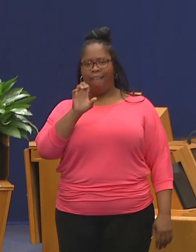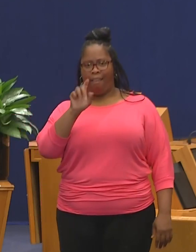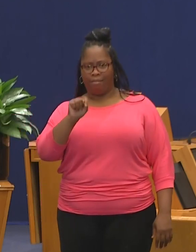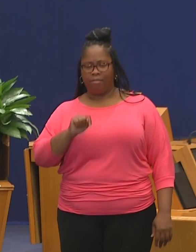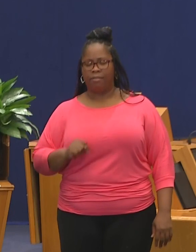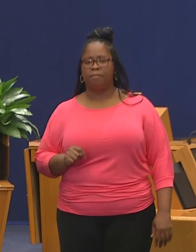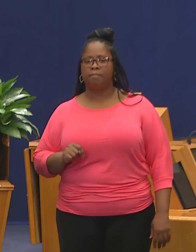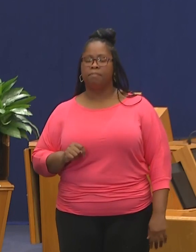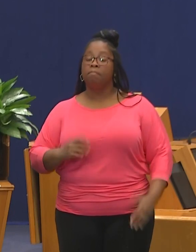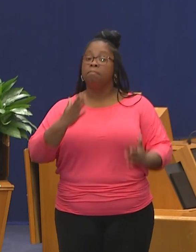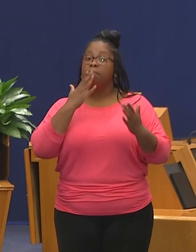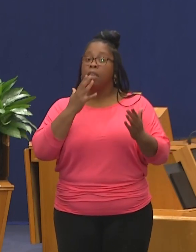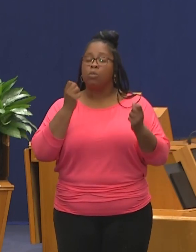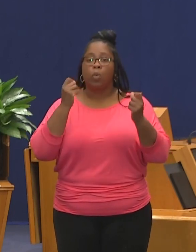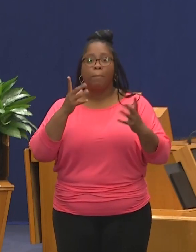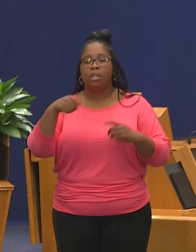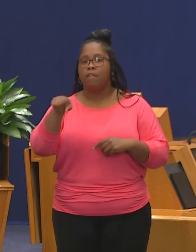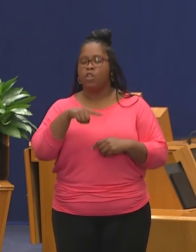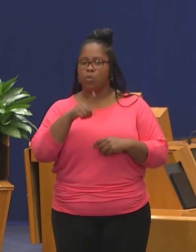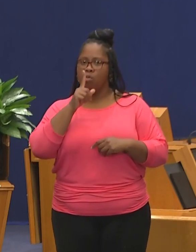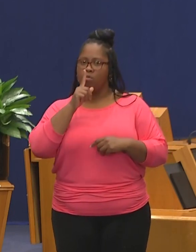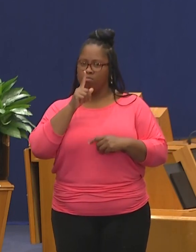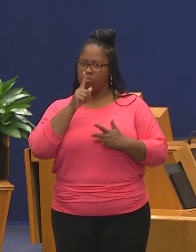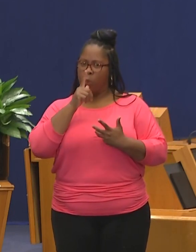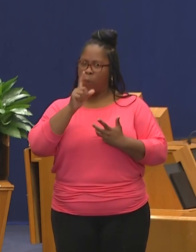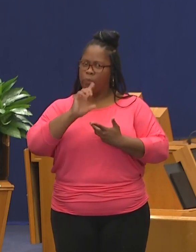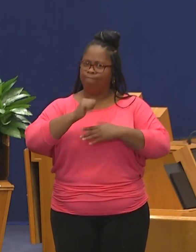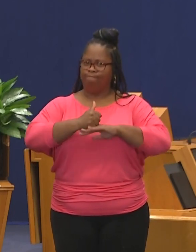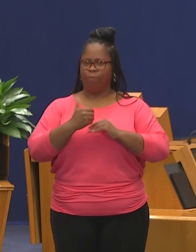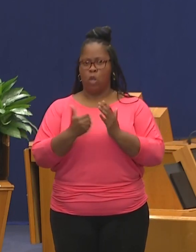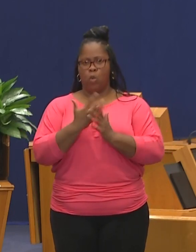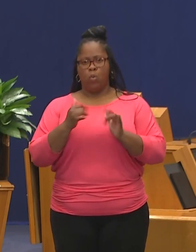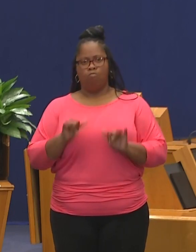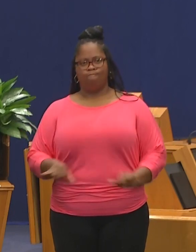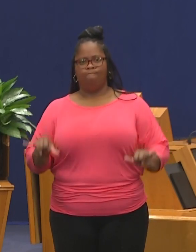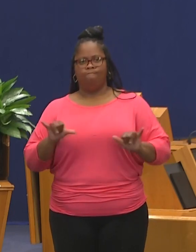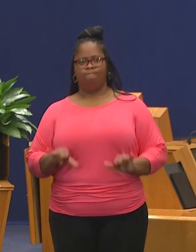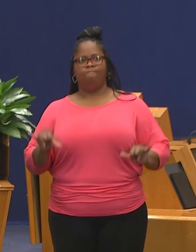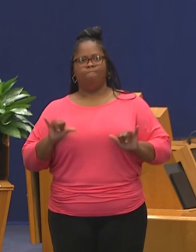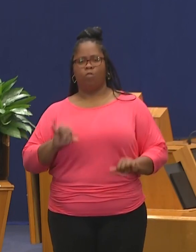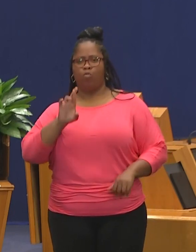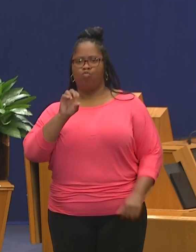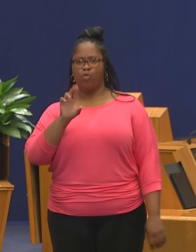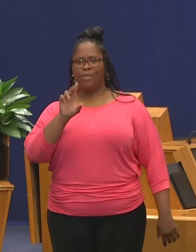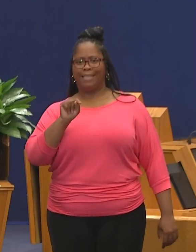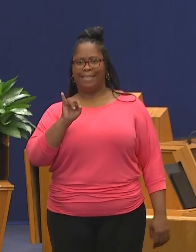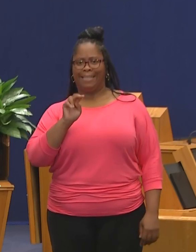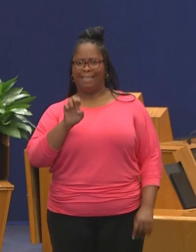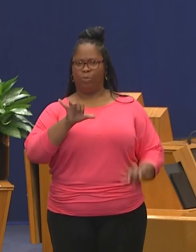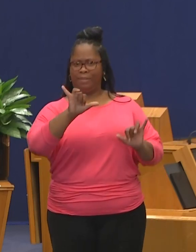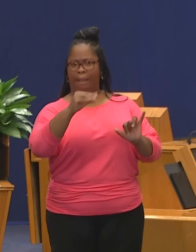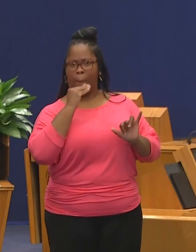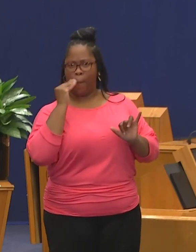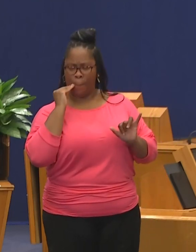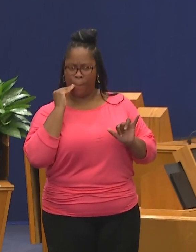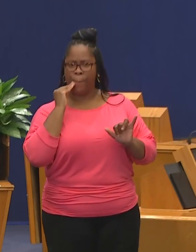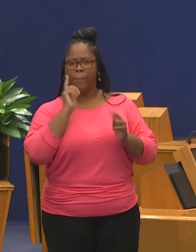AS SPIRVEG GUIDANCE ON CLEANING AND DISINEFFECTING I. WANT TO THANK SO MANY OF YOU FOR SETTLING INTO ROUTINES THAT